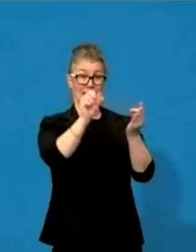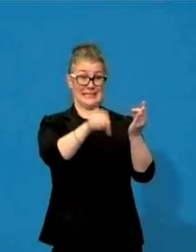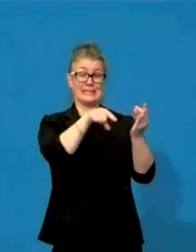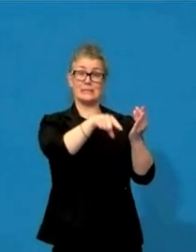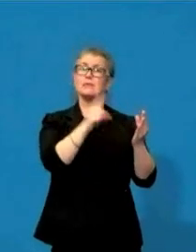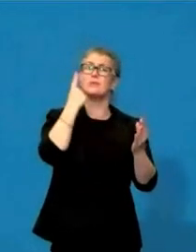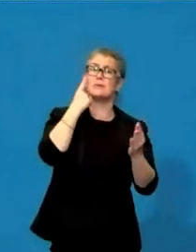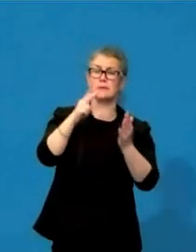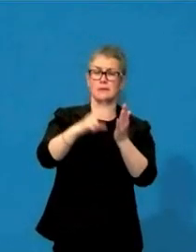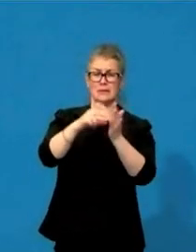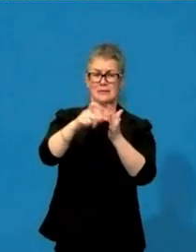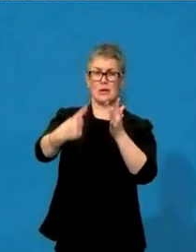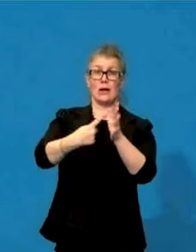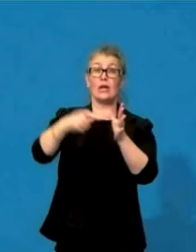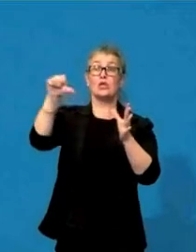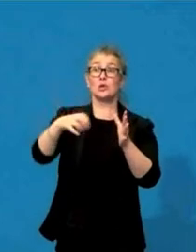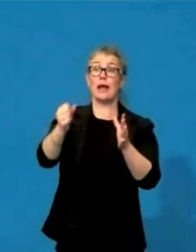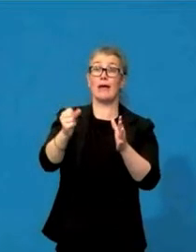should have its own physical presence in Fitzroy Crossing?